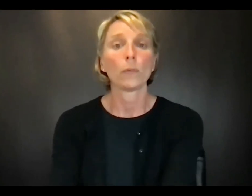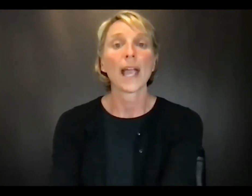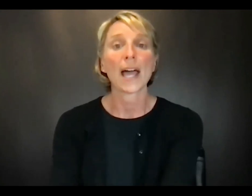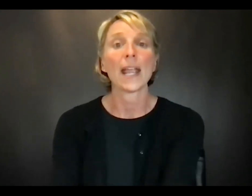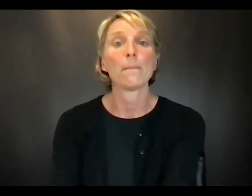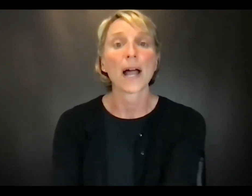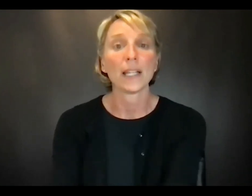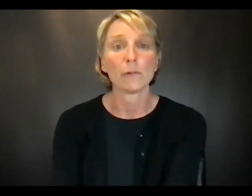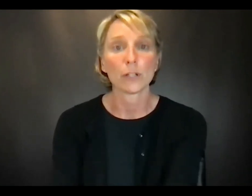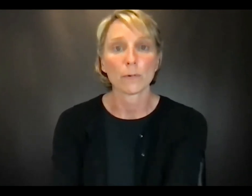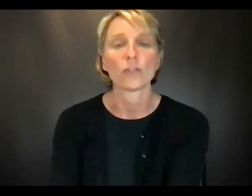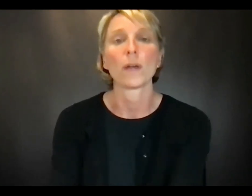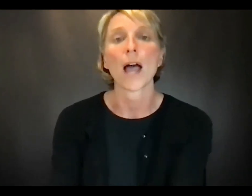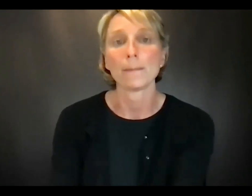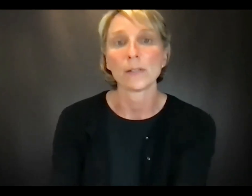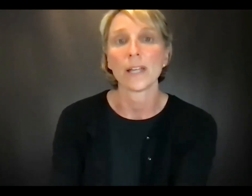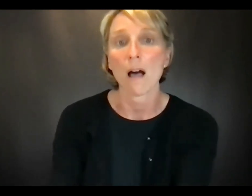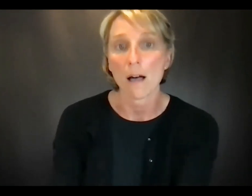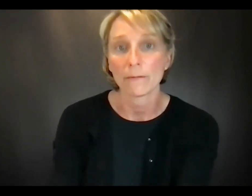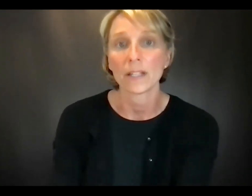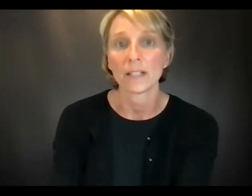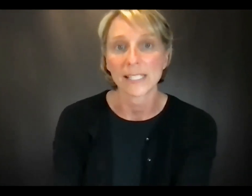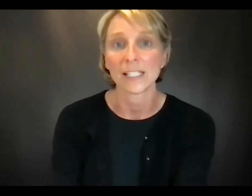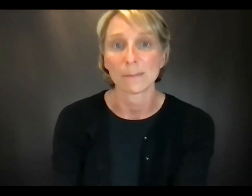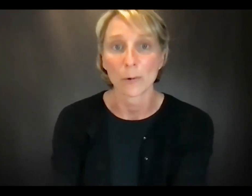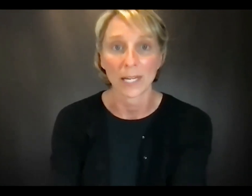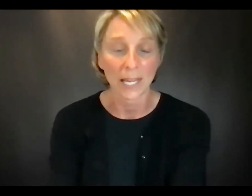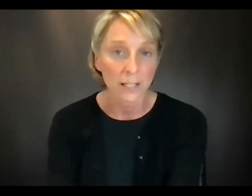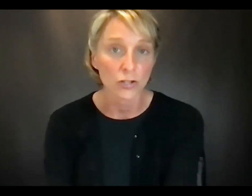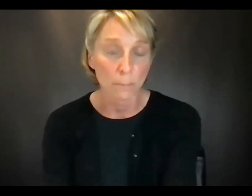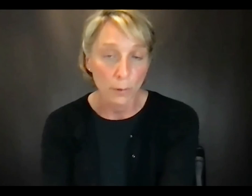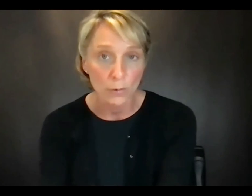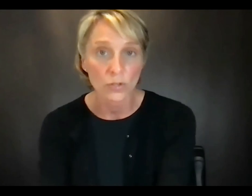had a bilingual approach. We absolutely offer the listening and spoken English approach for